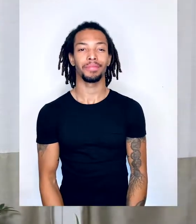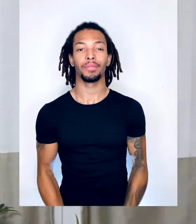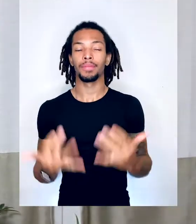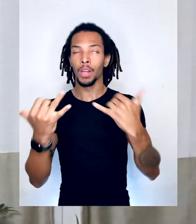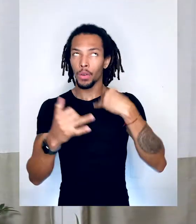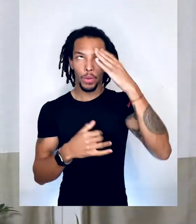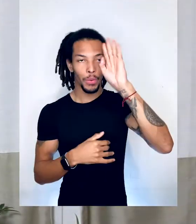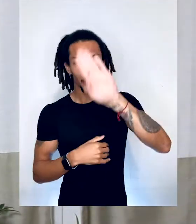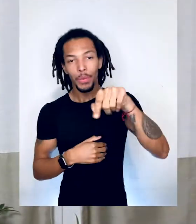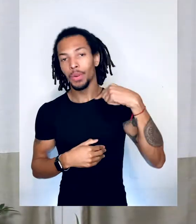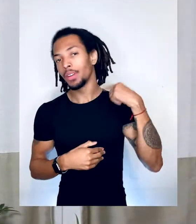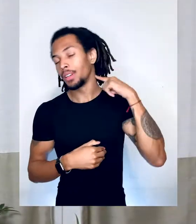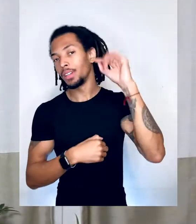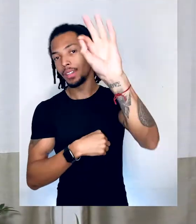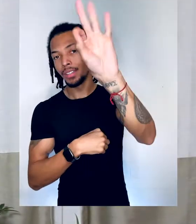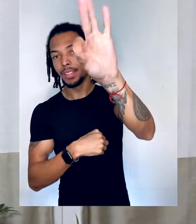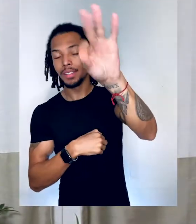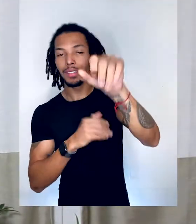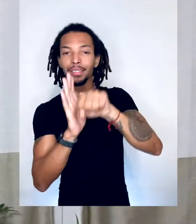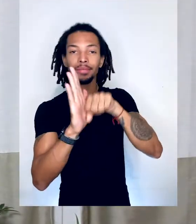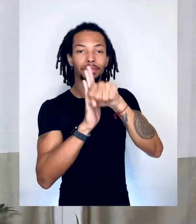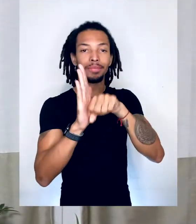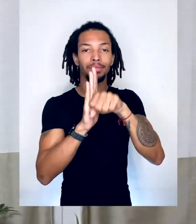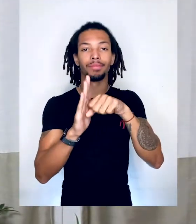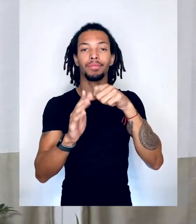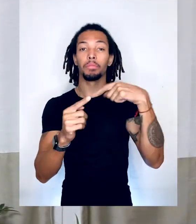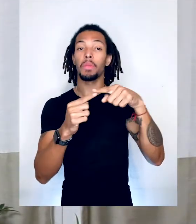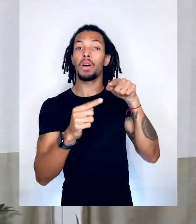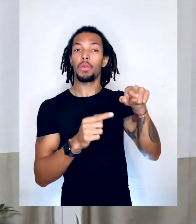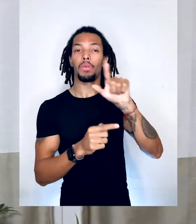Now I know I've talked your heads off about the crispy leaves,